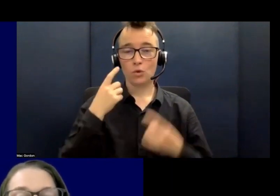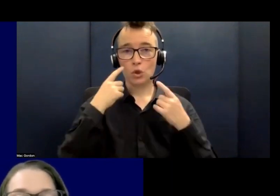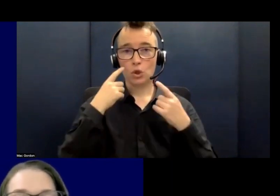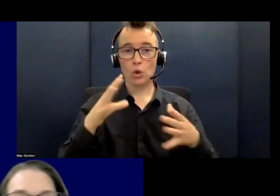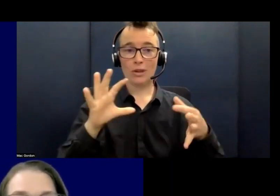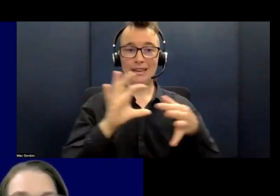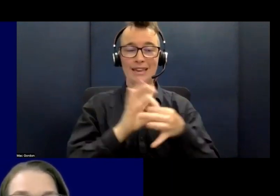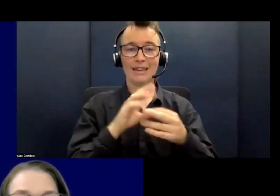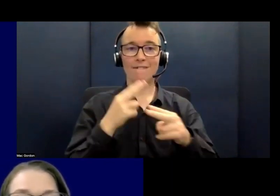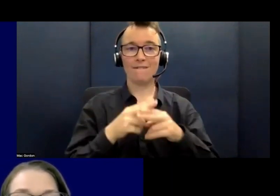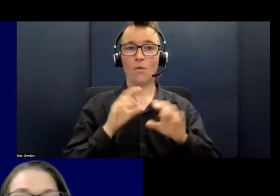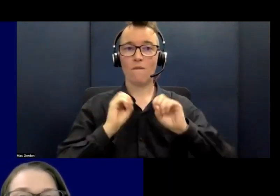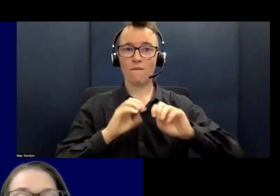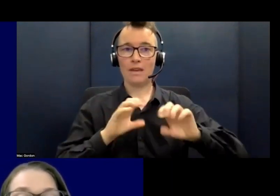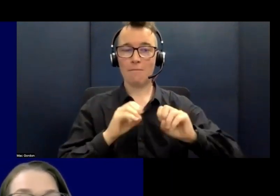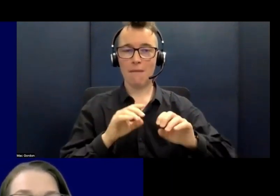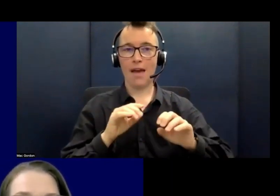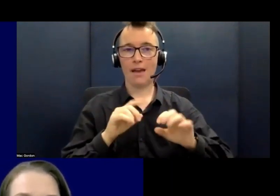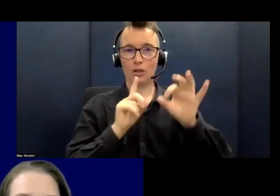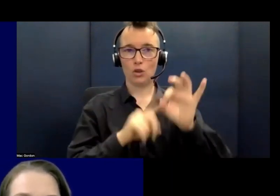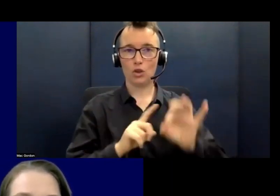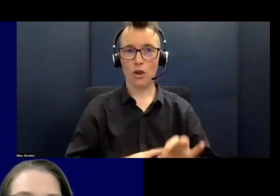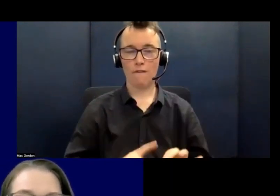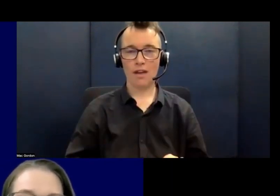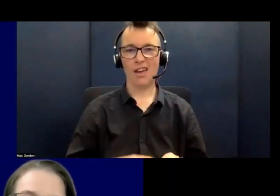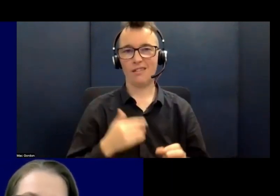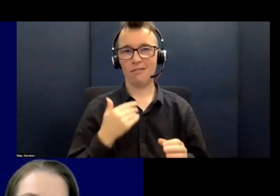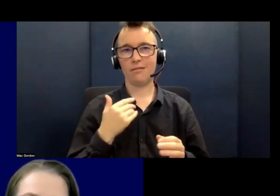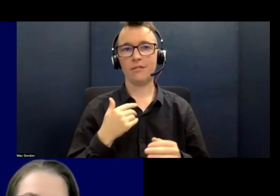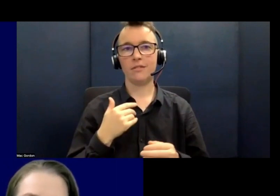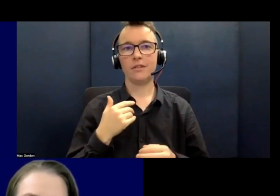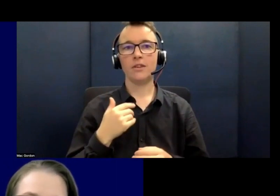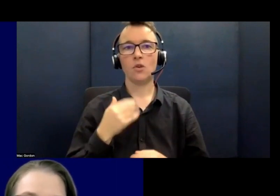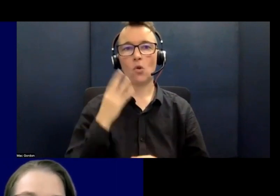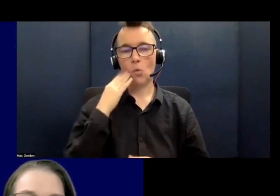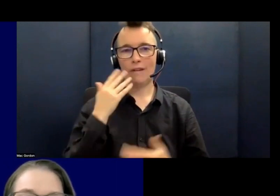you leave the webinar. It will only take a few minutes and your feedback is valuable.